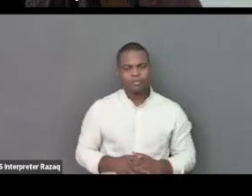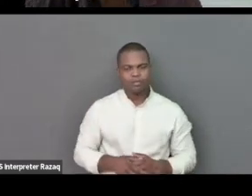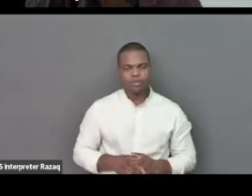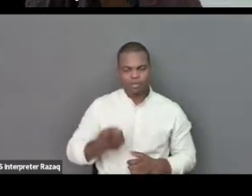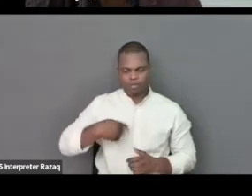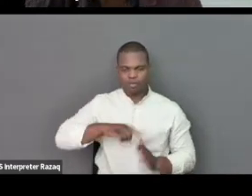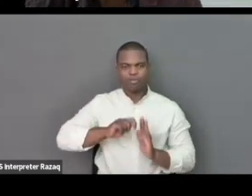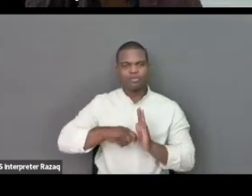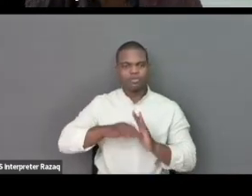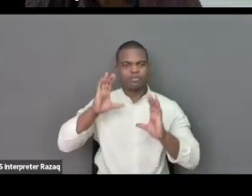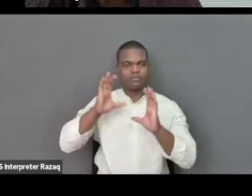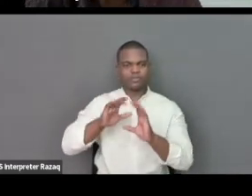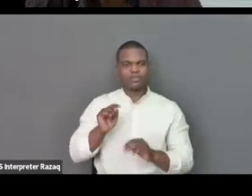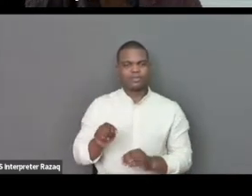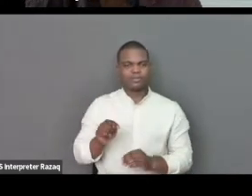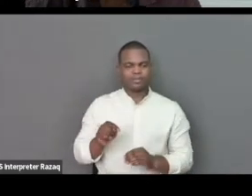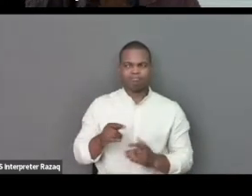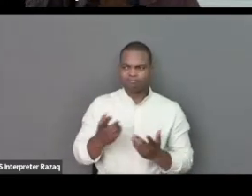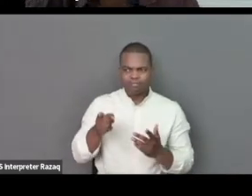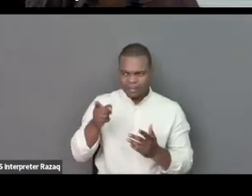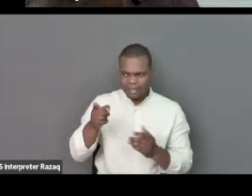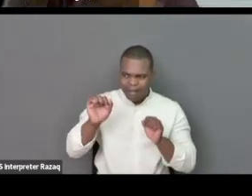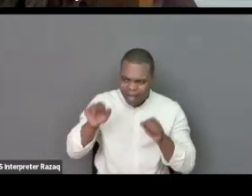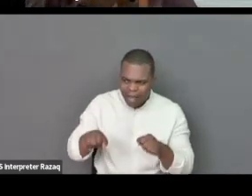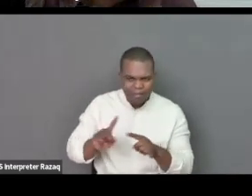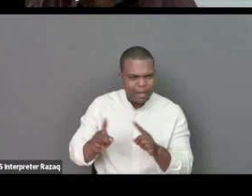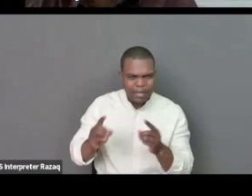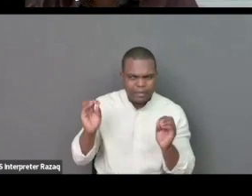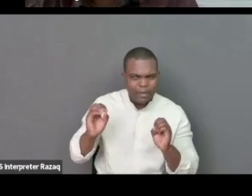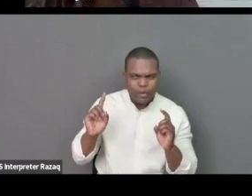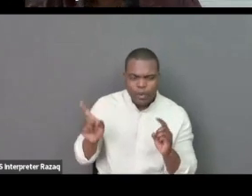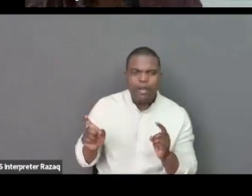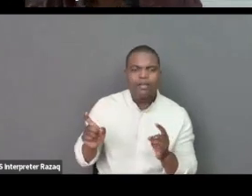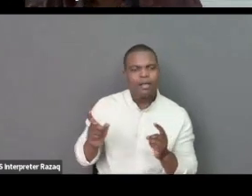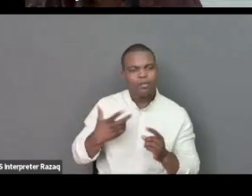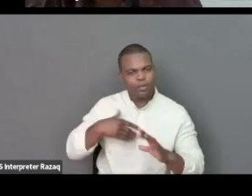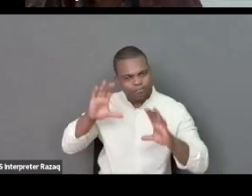and experience about what works and what doesn't